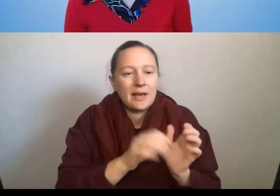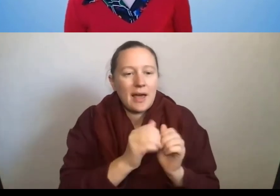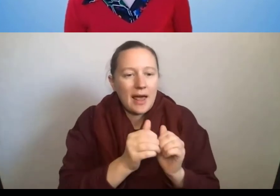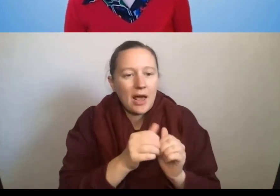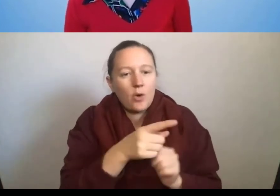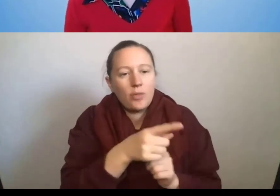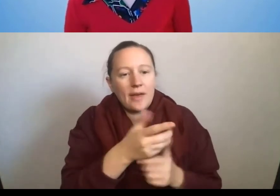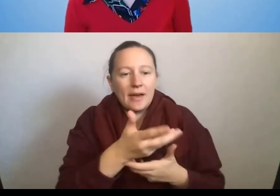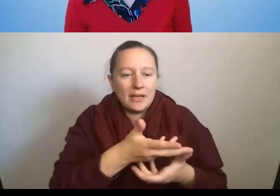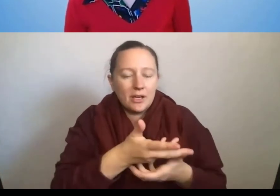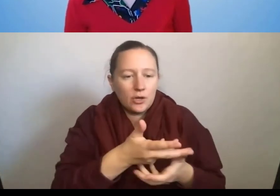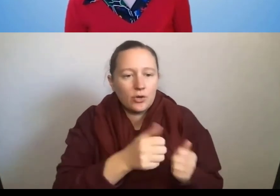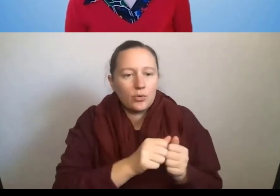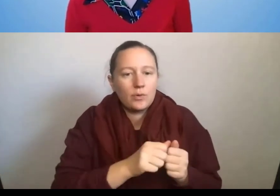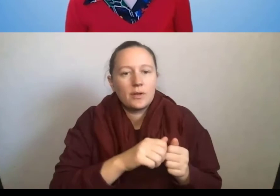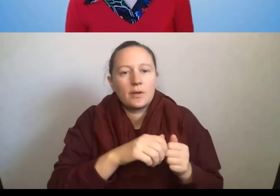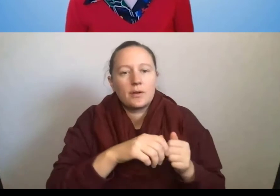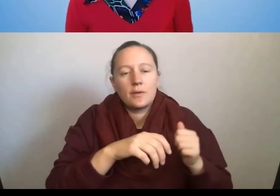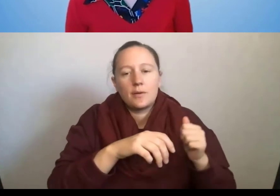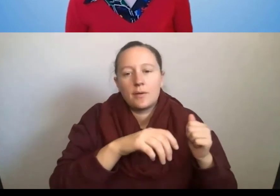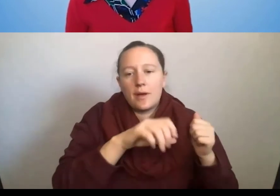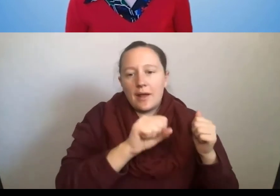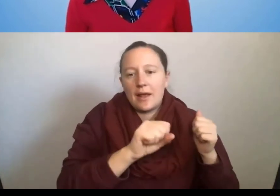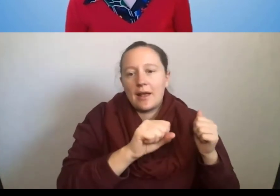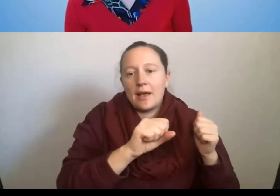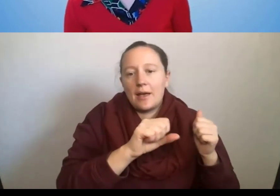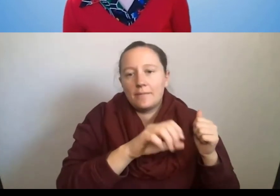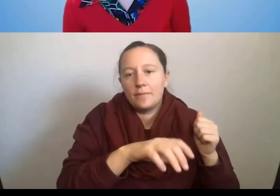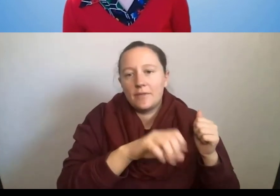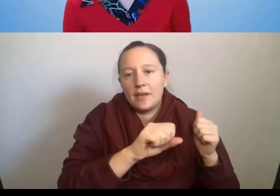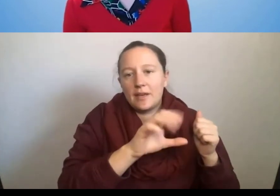with the SBIR and STTR programs. So it's important to remember